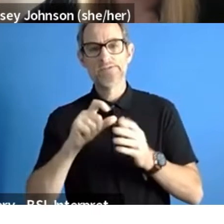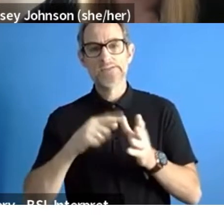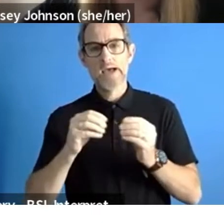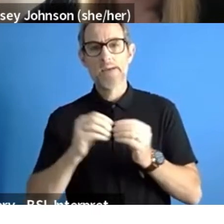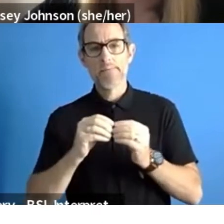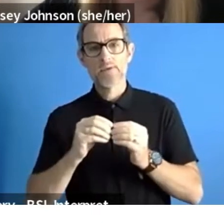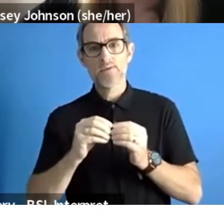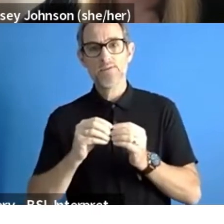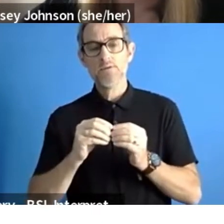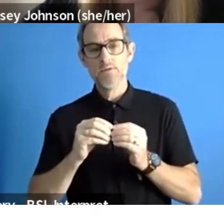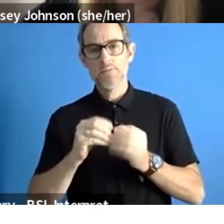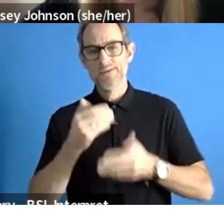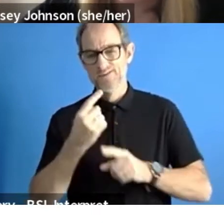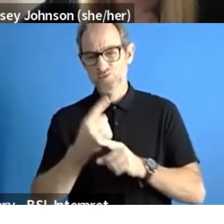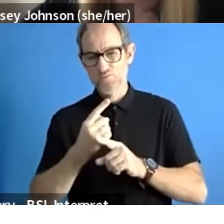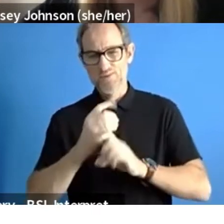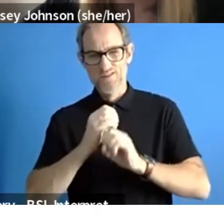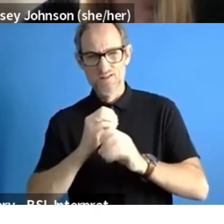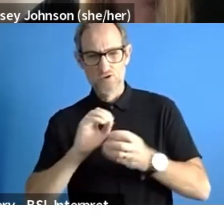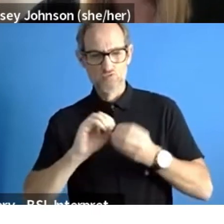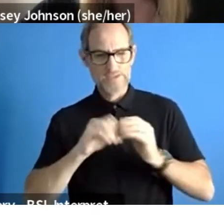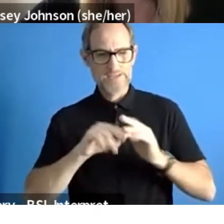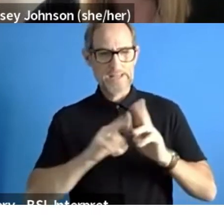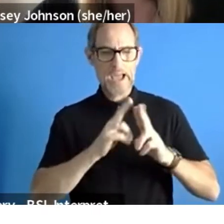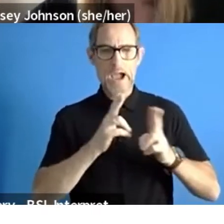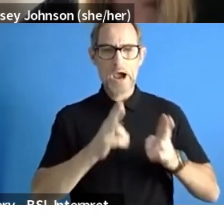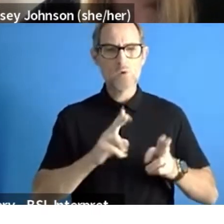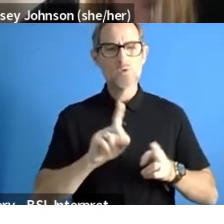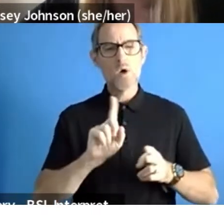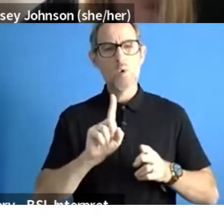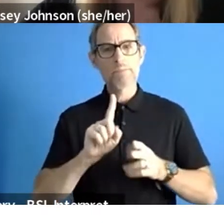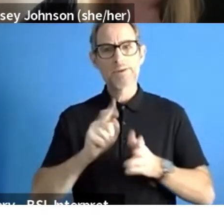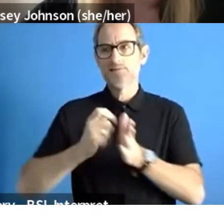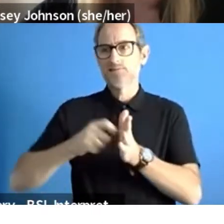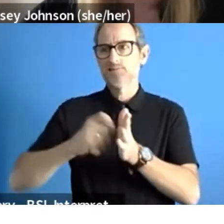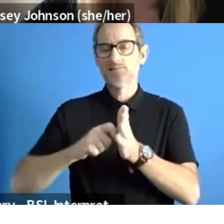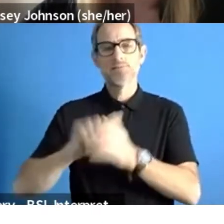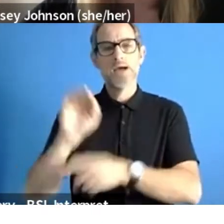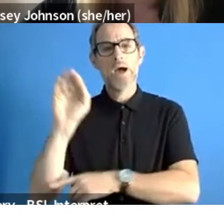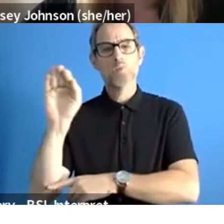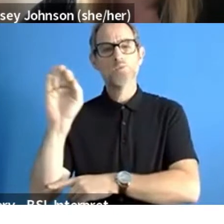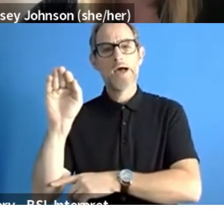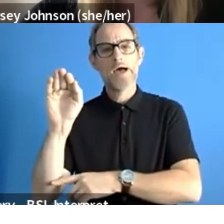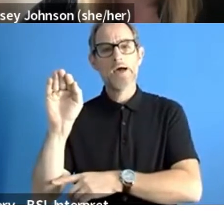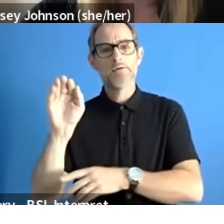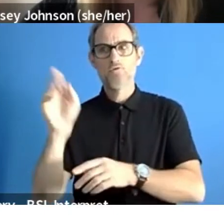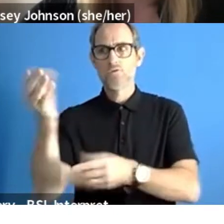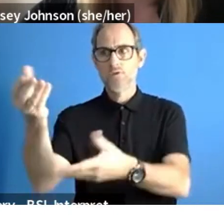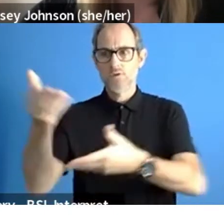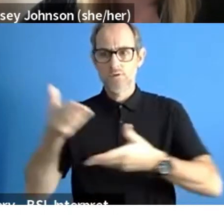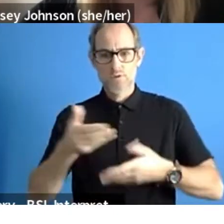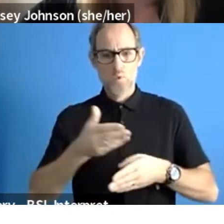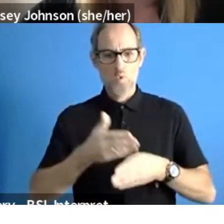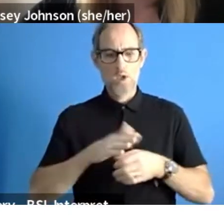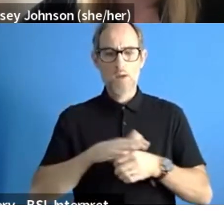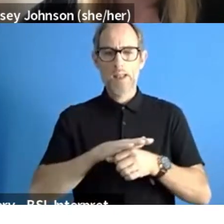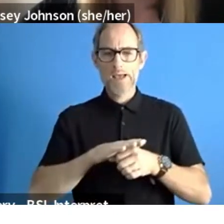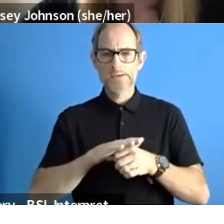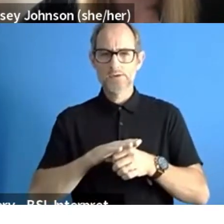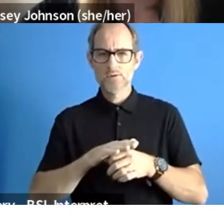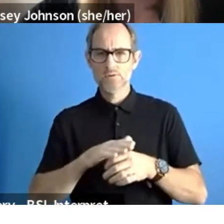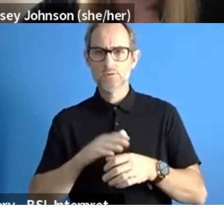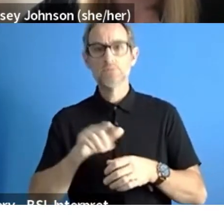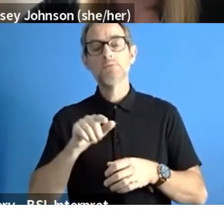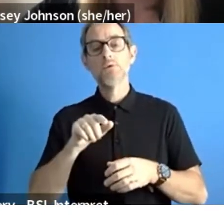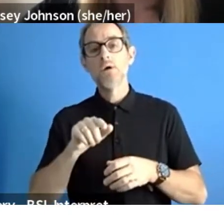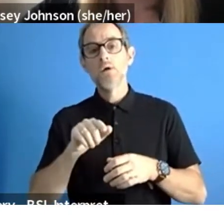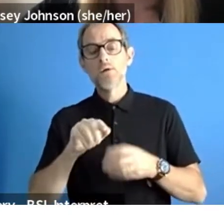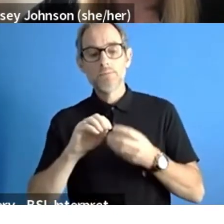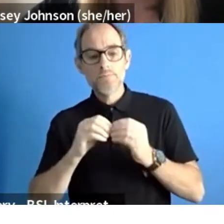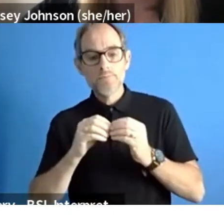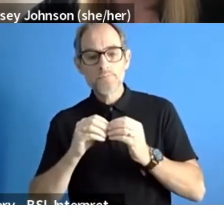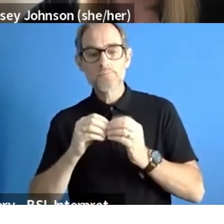if you need to procure accessible tools for your workplace.